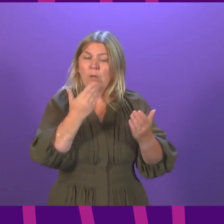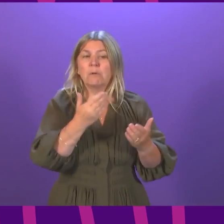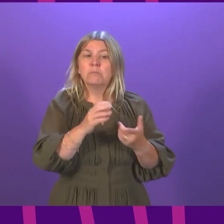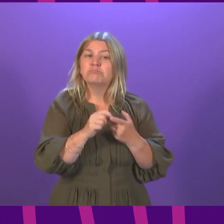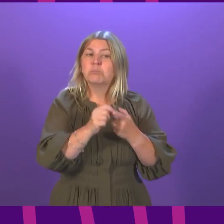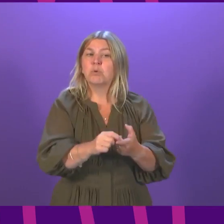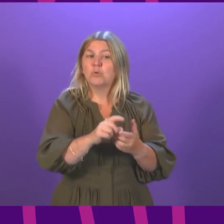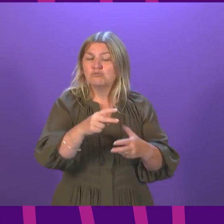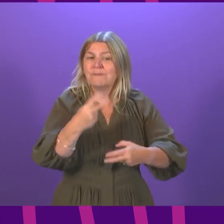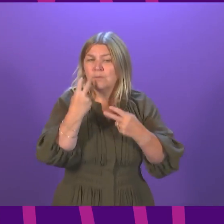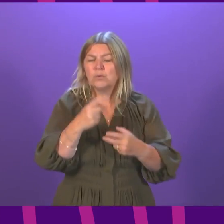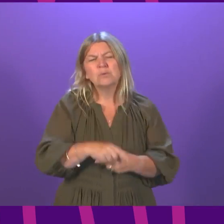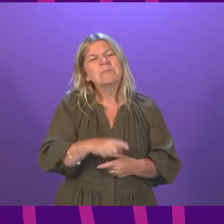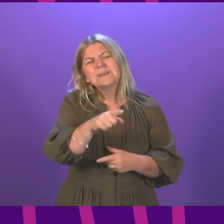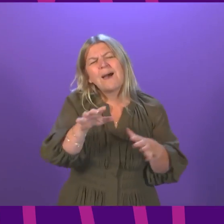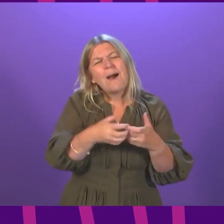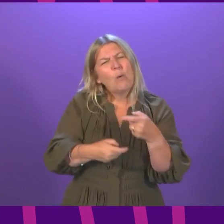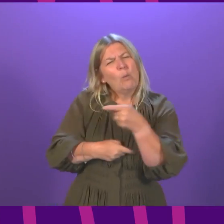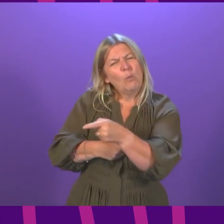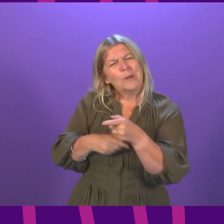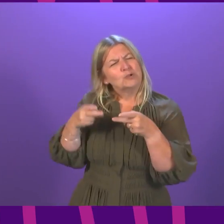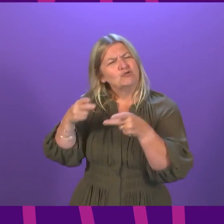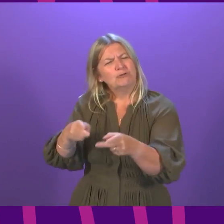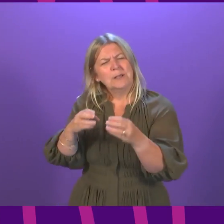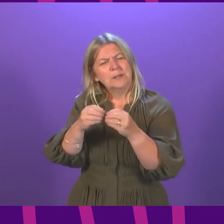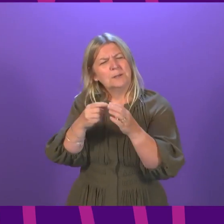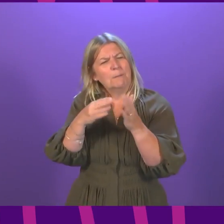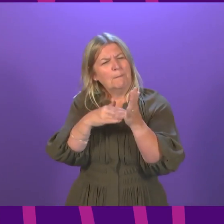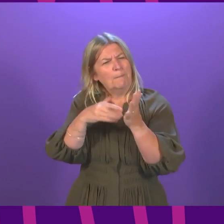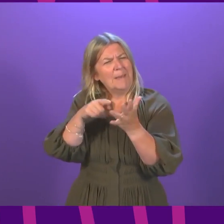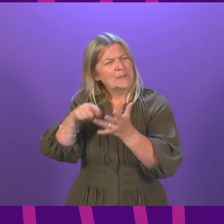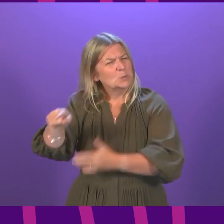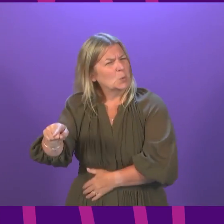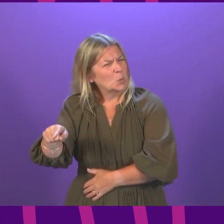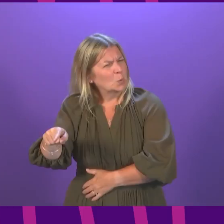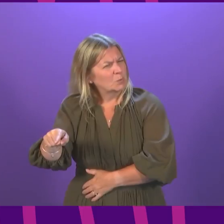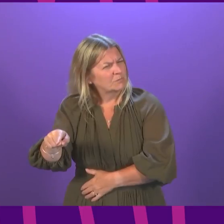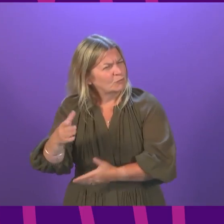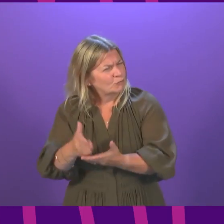review. However, I would like to ask her some further questions. How has the use of street benzos led to the tragic outcomes for the people behind the figures that were released?